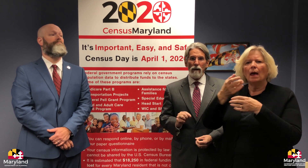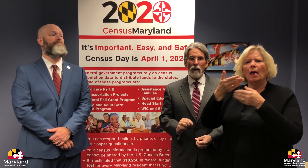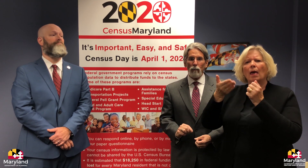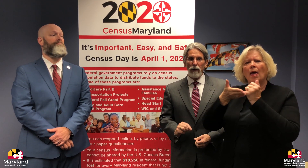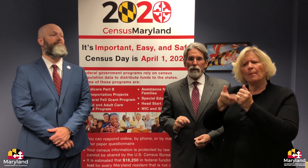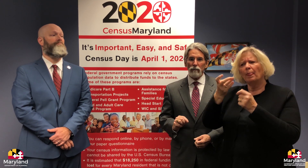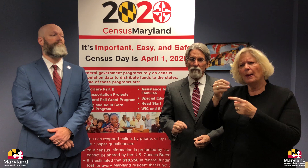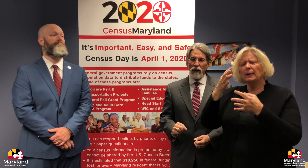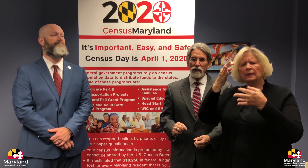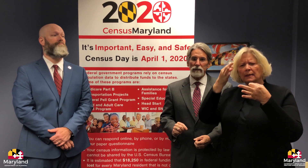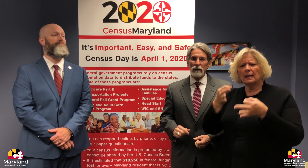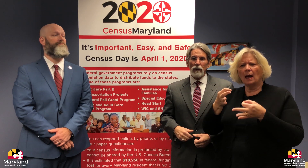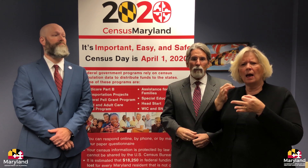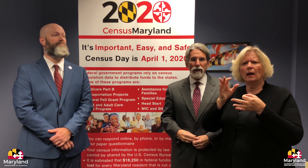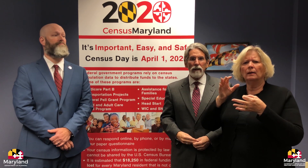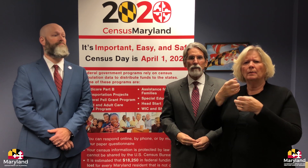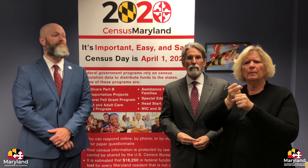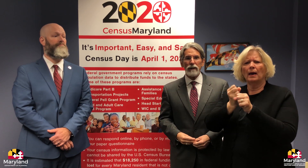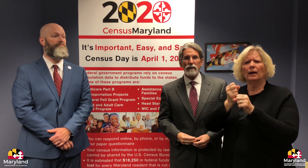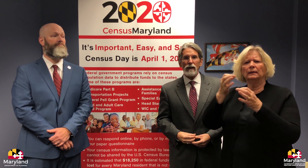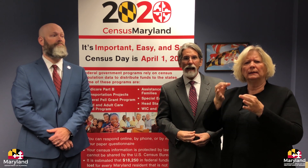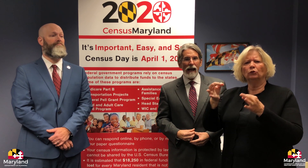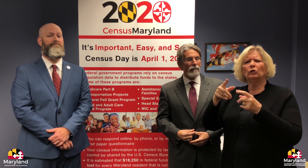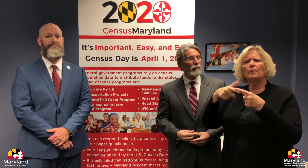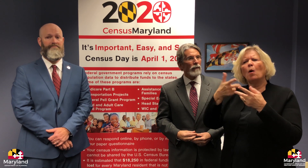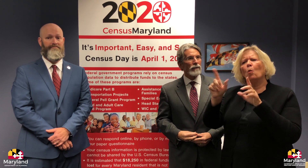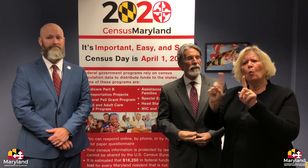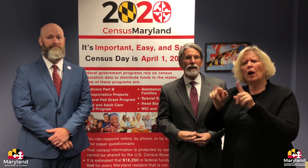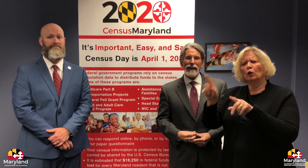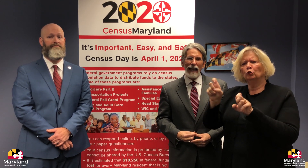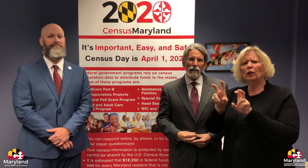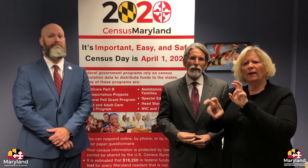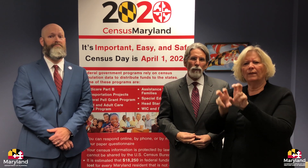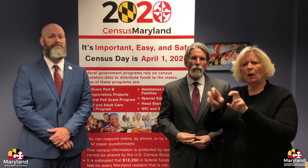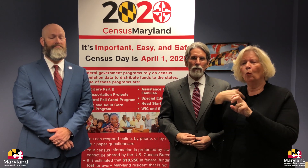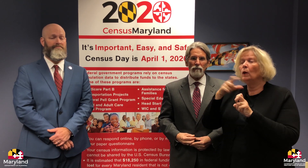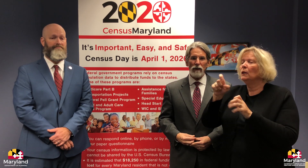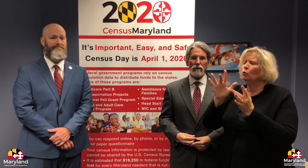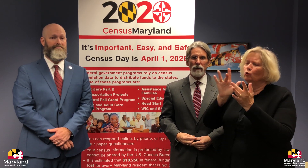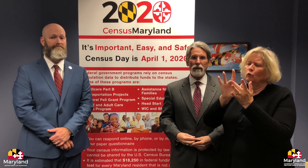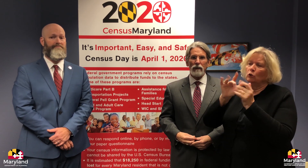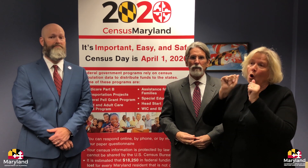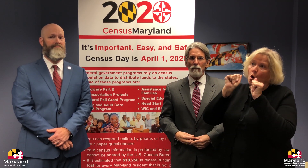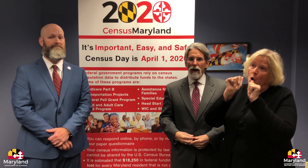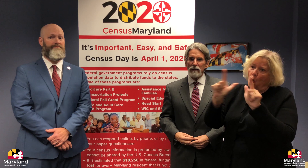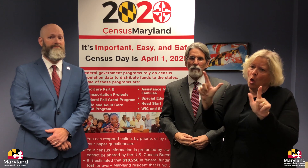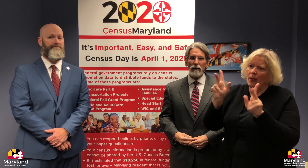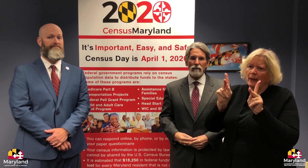about where to invest, we need to reach every person in every corner of Maryland to maximize